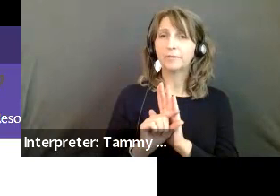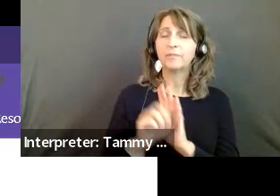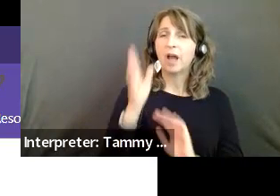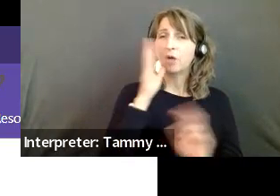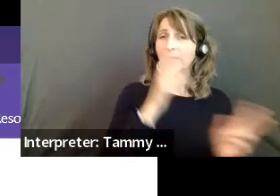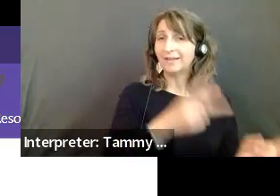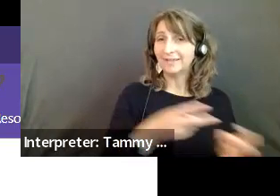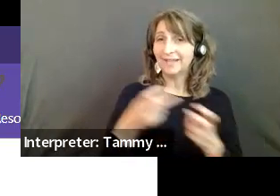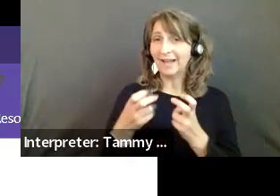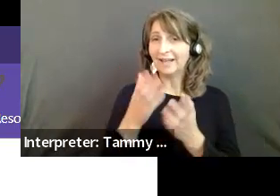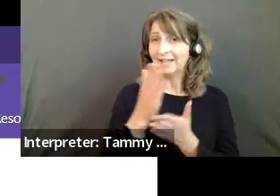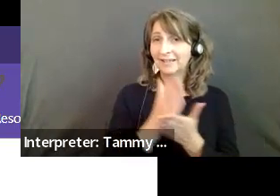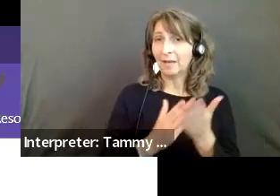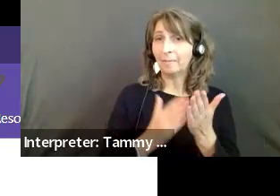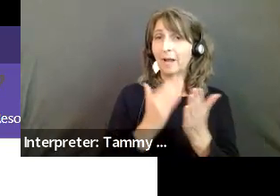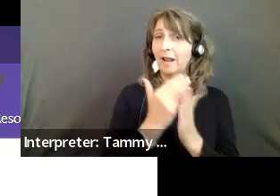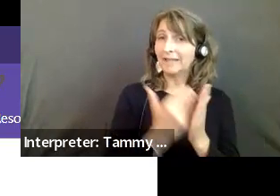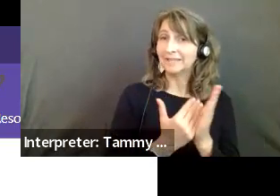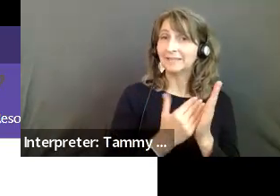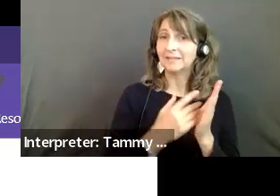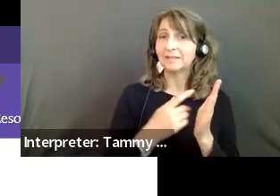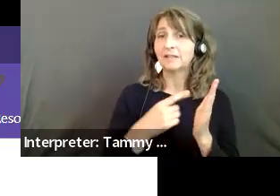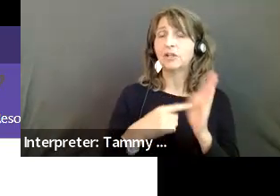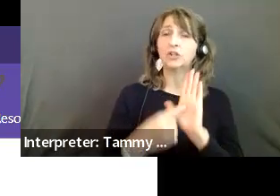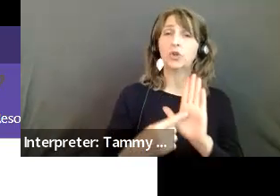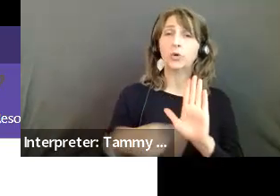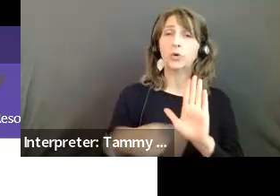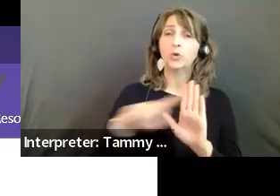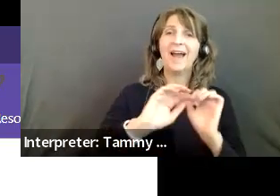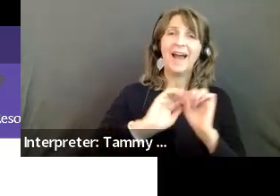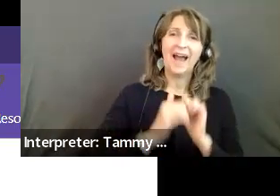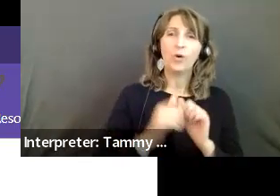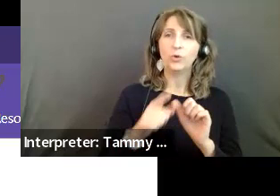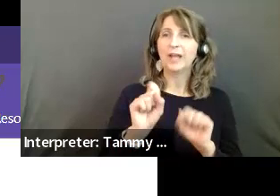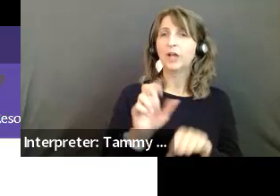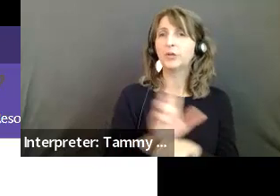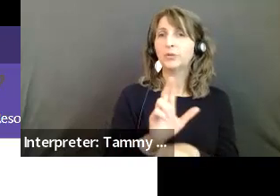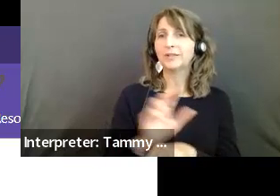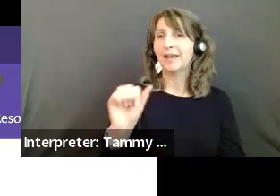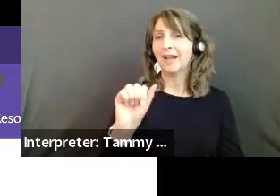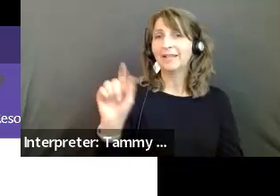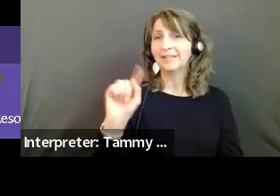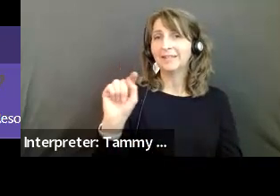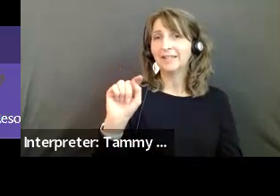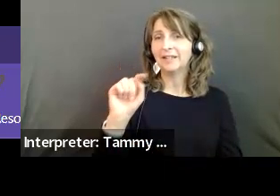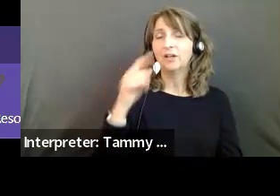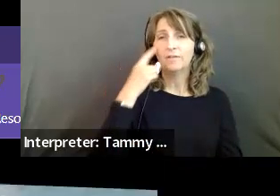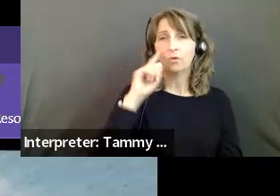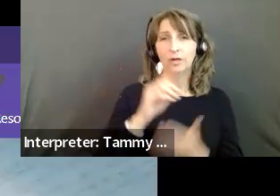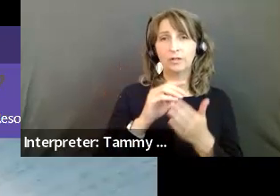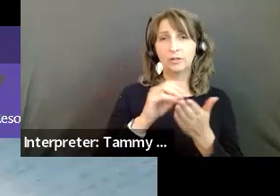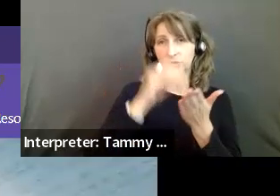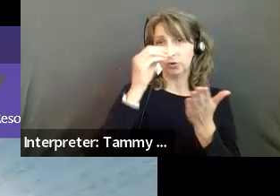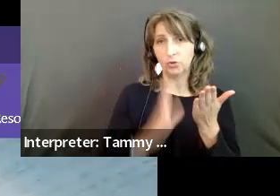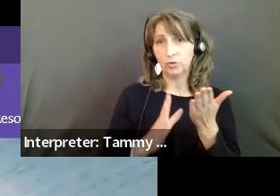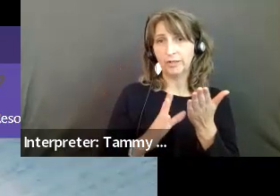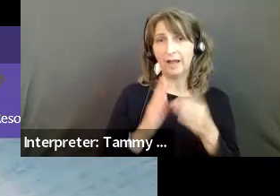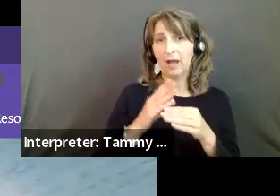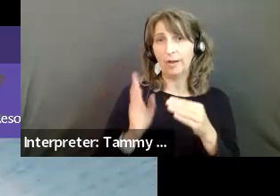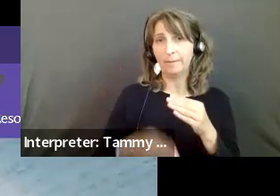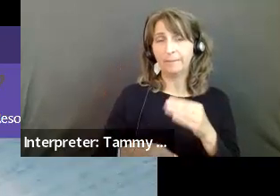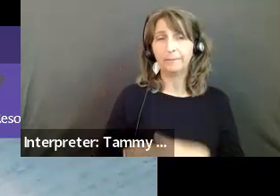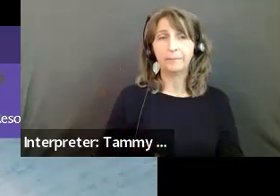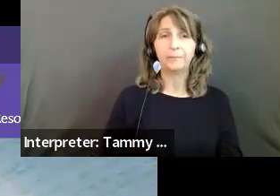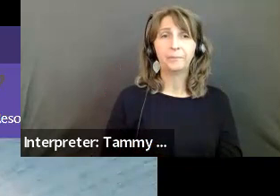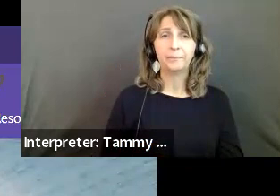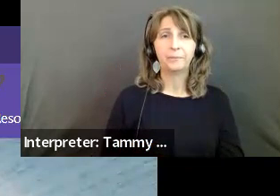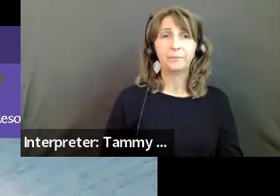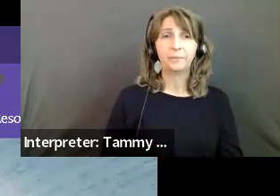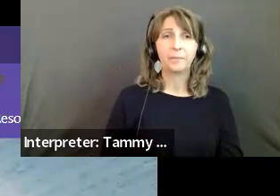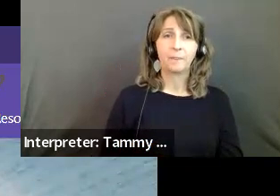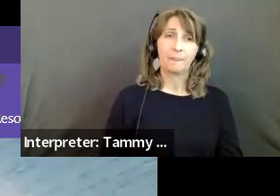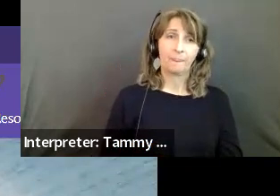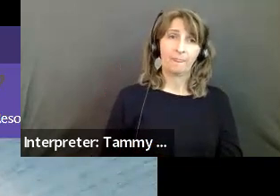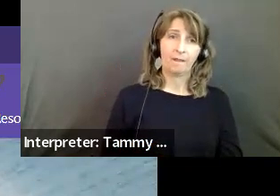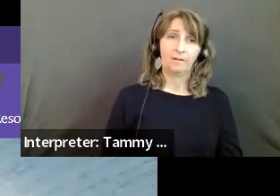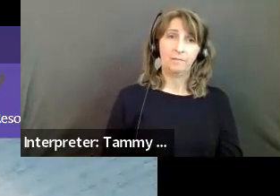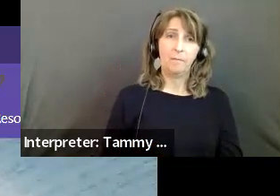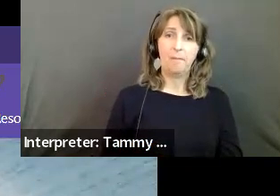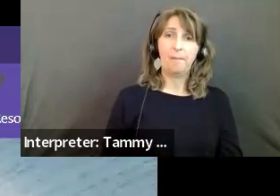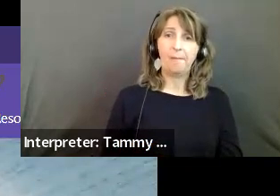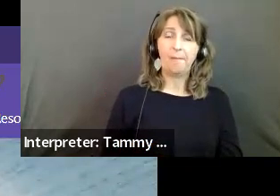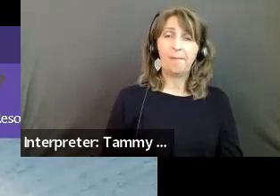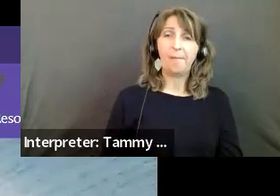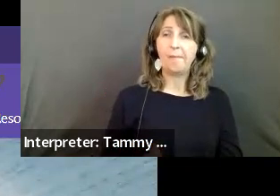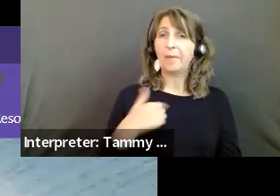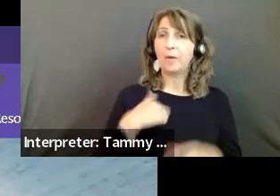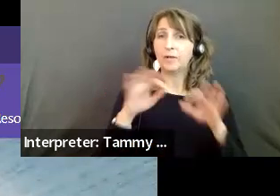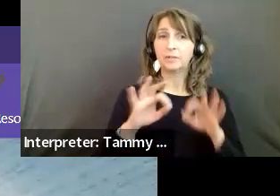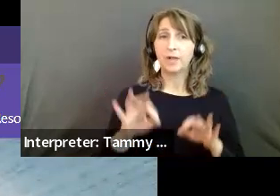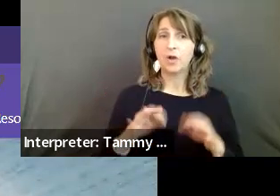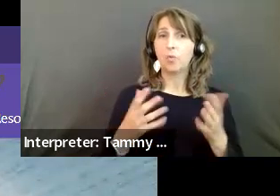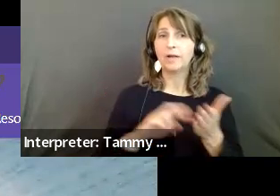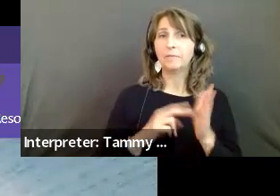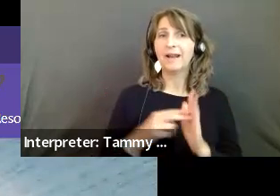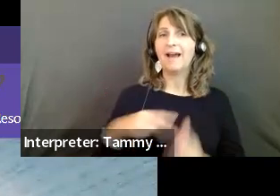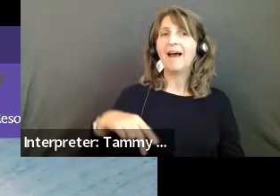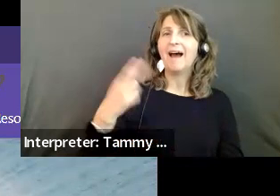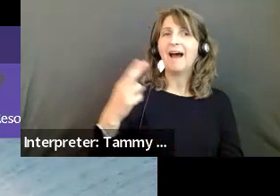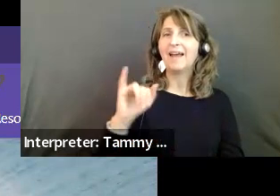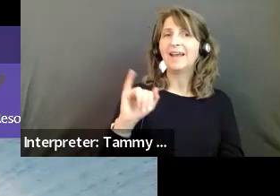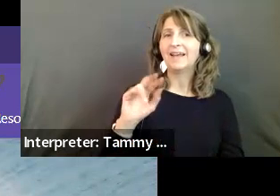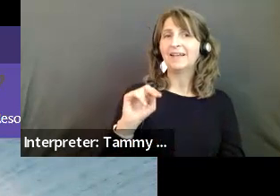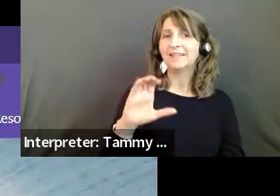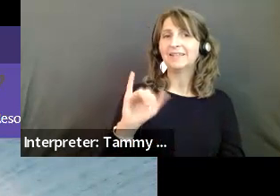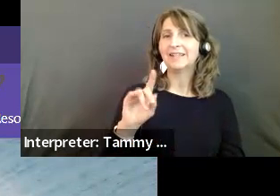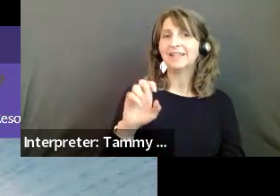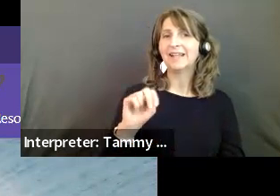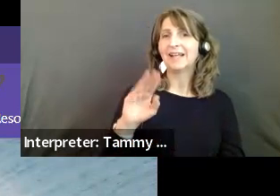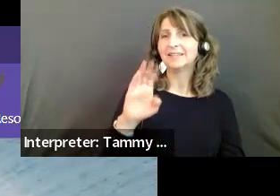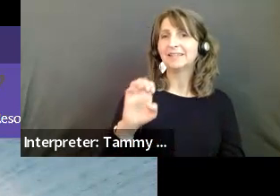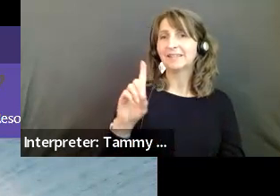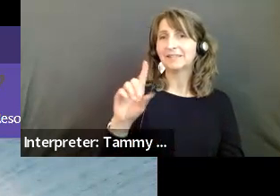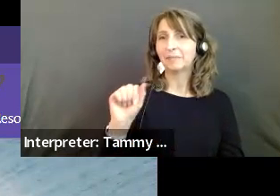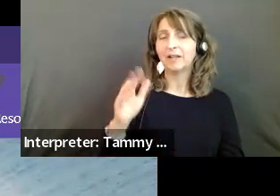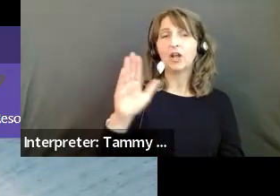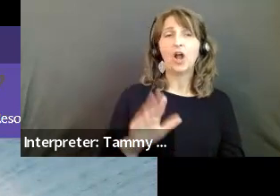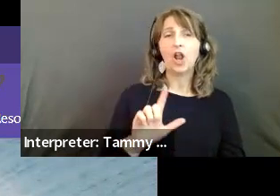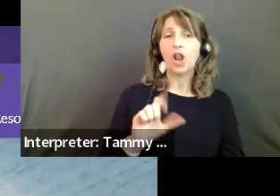From this example and show you how you would apply assistive technology for student outcomes. Okay, so for the purposes of my examples, I wanna explain when I say high incidence disability, what I mean and when I say low incidence disability, what I mean.